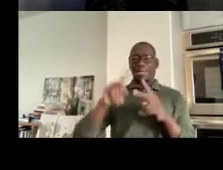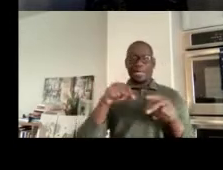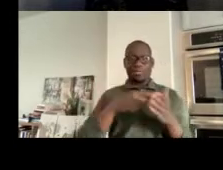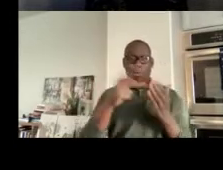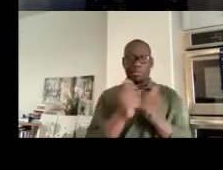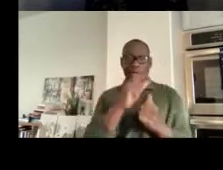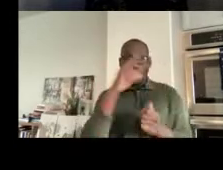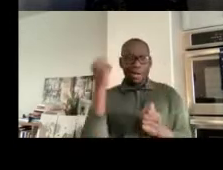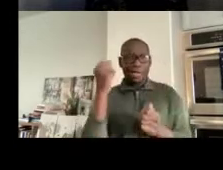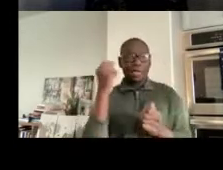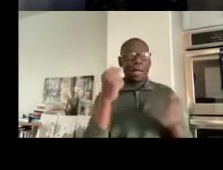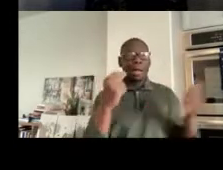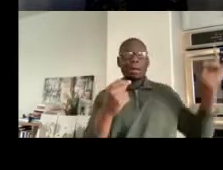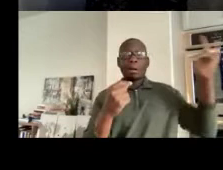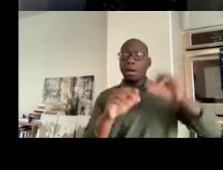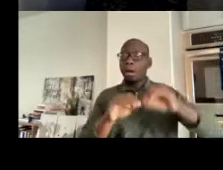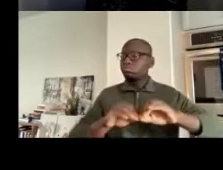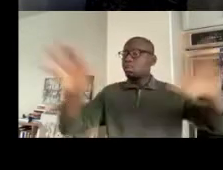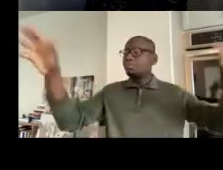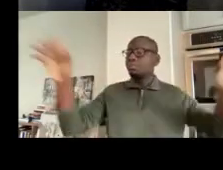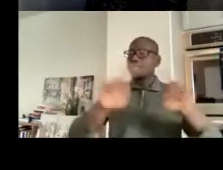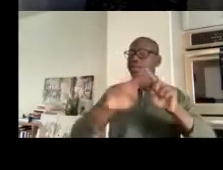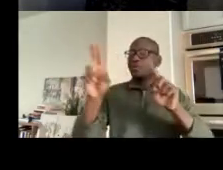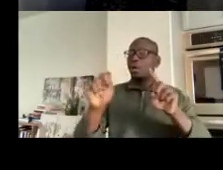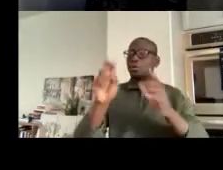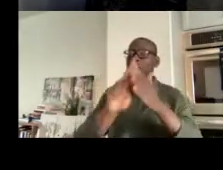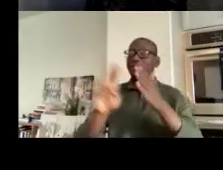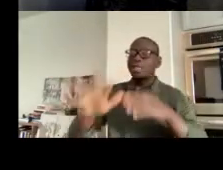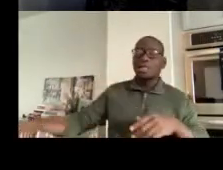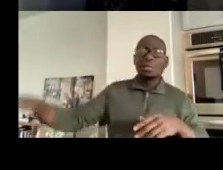and before they started this program with Gallaudet they would come and go to the